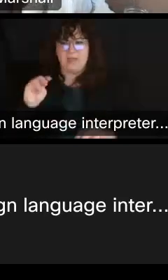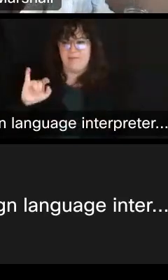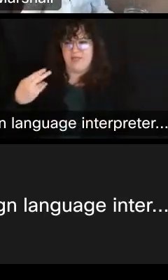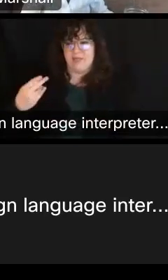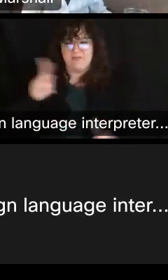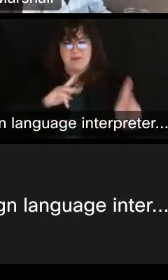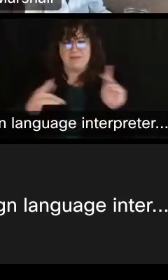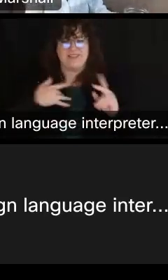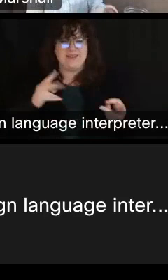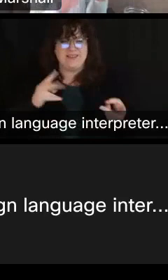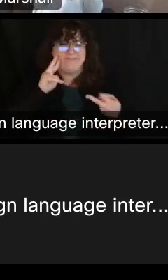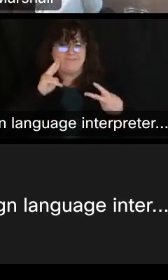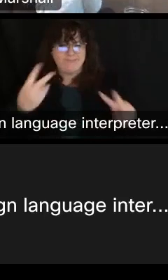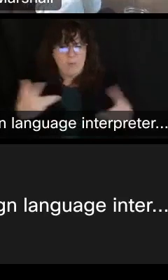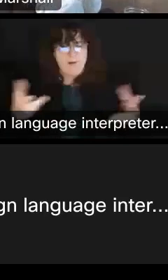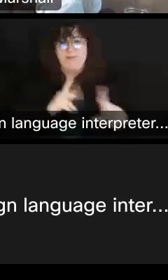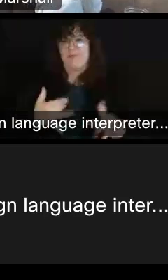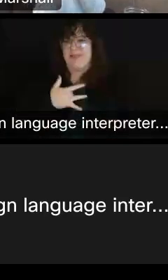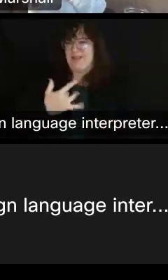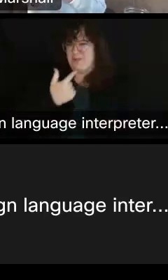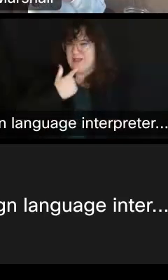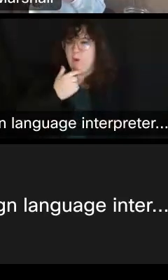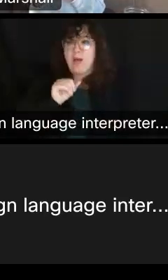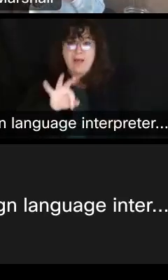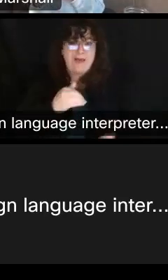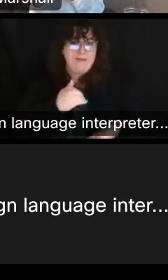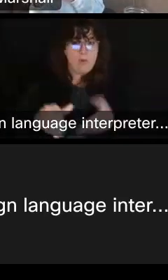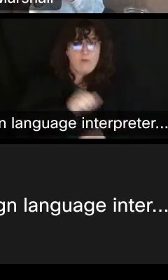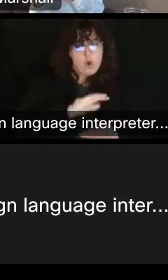hear is people saying well, if they have a waiver worker they don't have a children's mental health